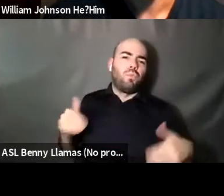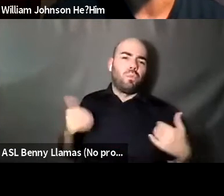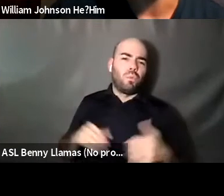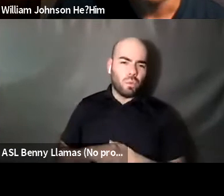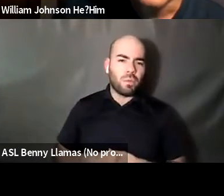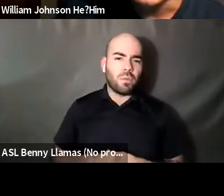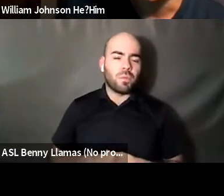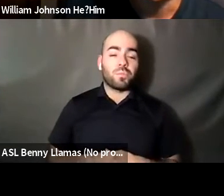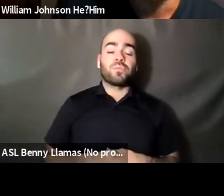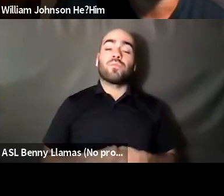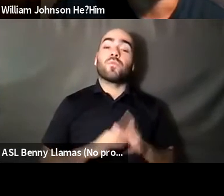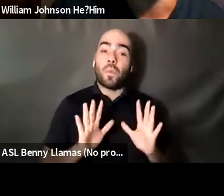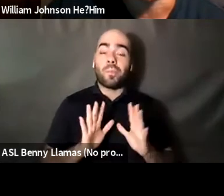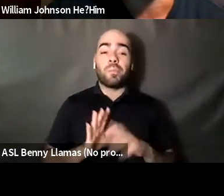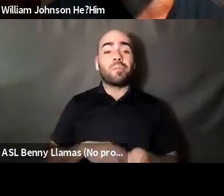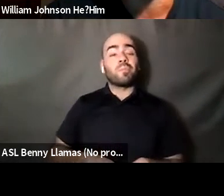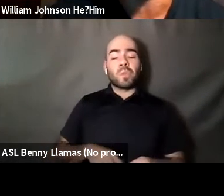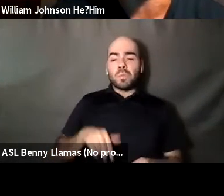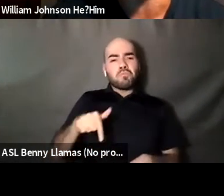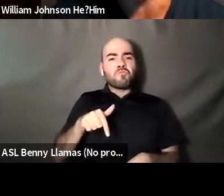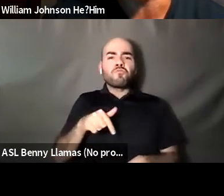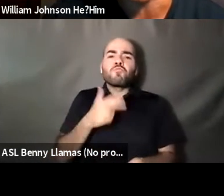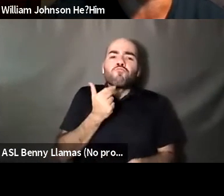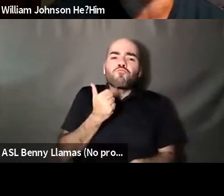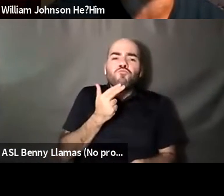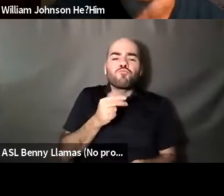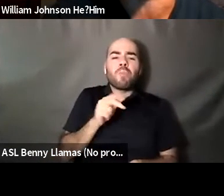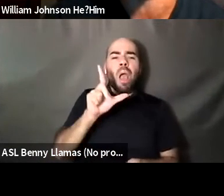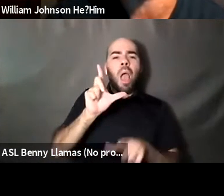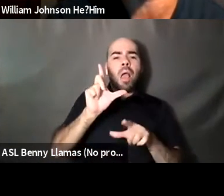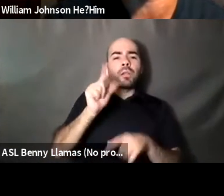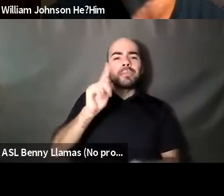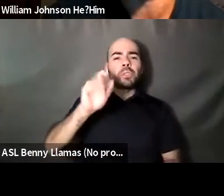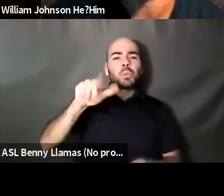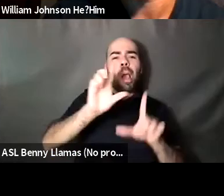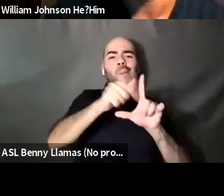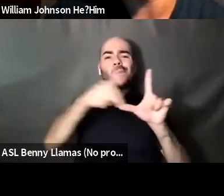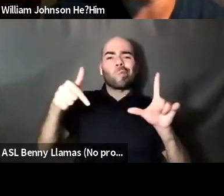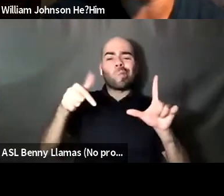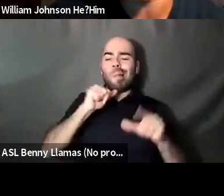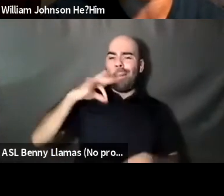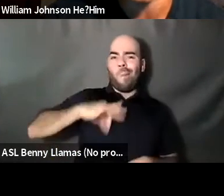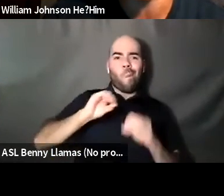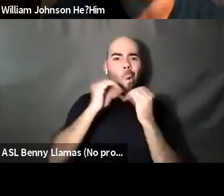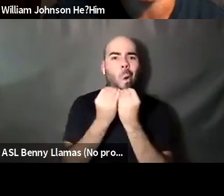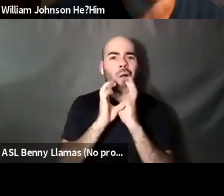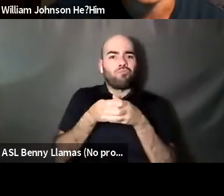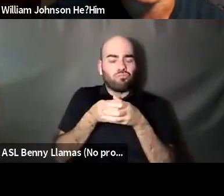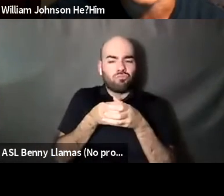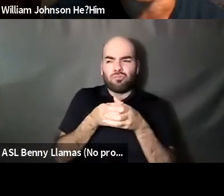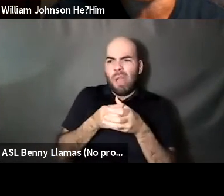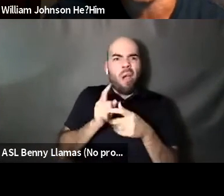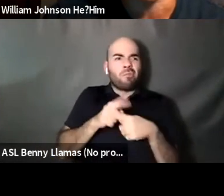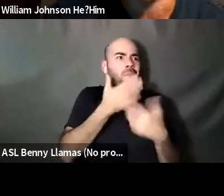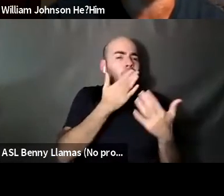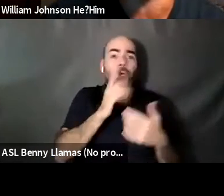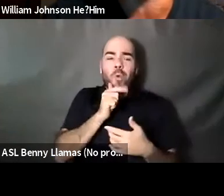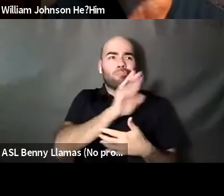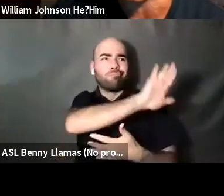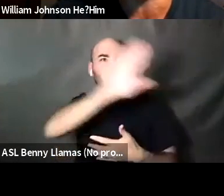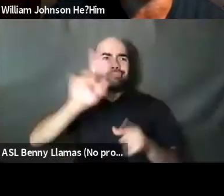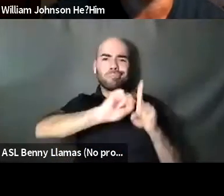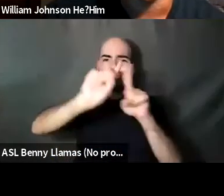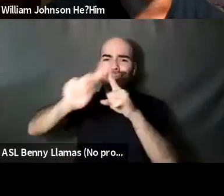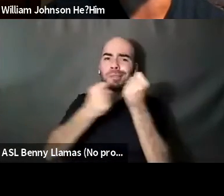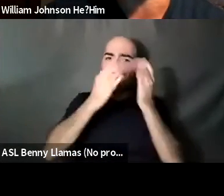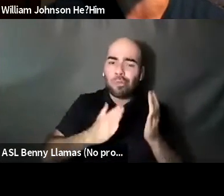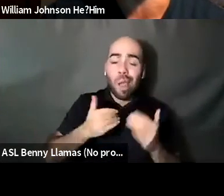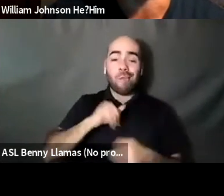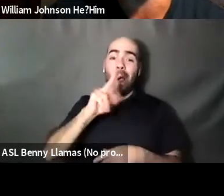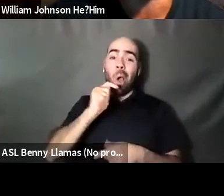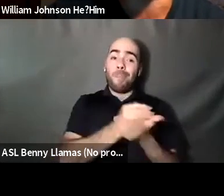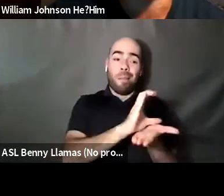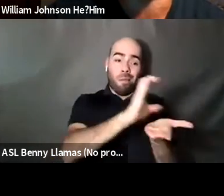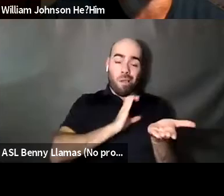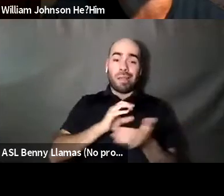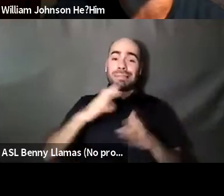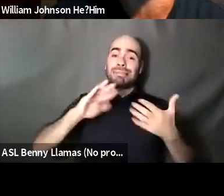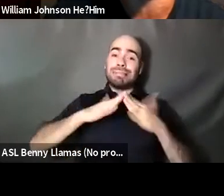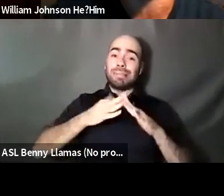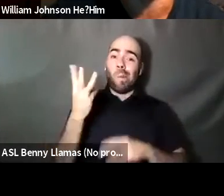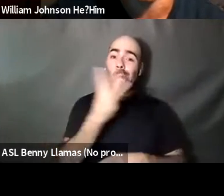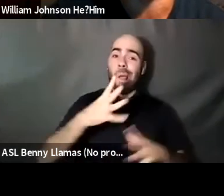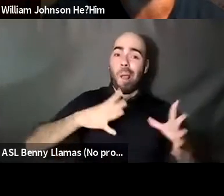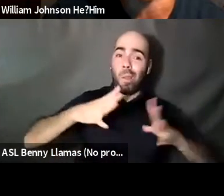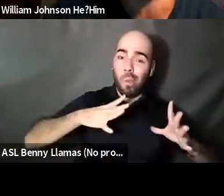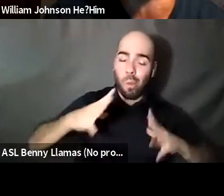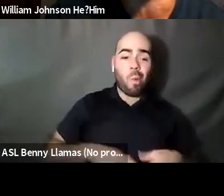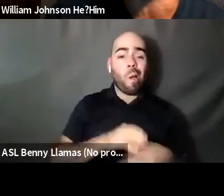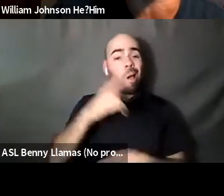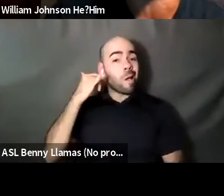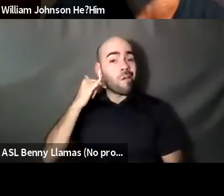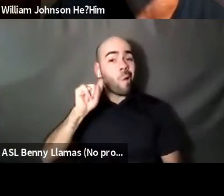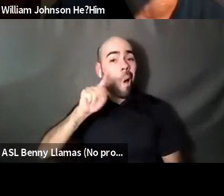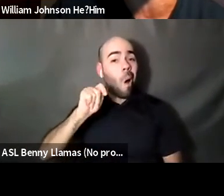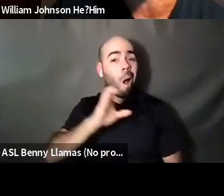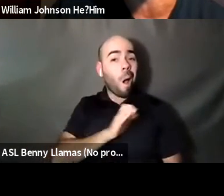William Johnson He?Him: Has a small LGBT q r s non profit. We are very grateful to our sponsors. This year's lit fest is funded in part by an arts grant from the city of West Hollywood, as well as support from the California Arts console and the Los Angeles Department of Cultural Affairs.